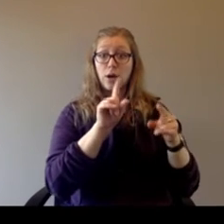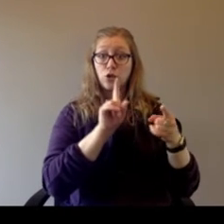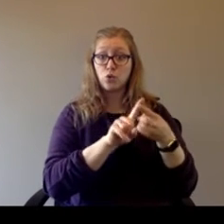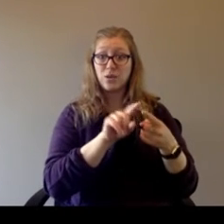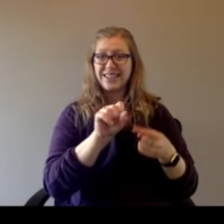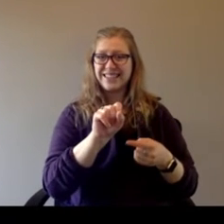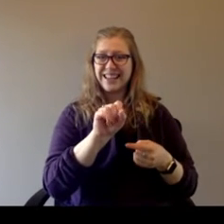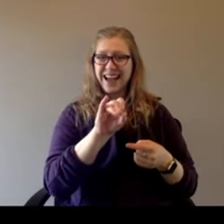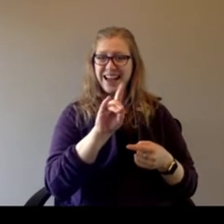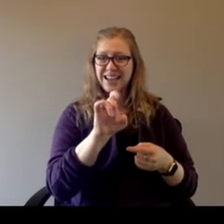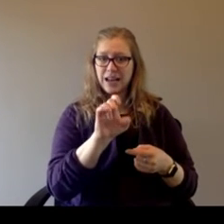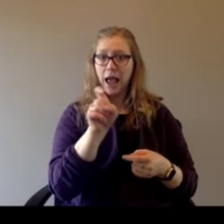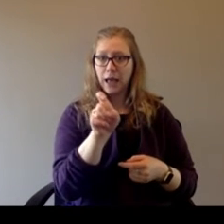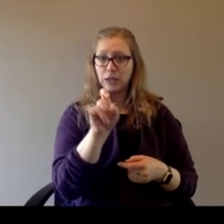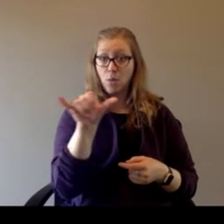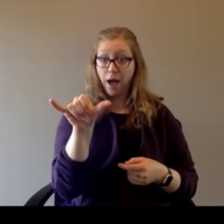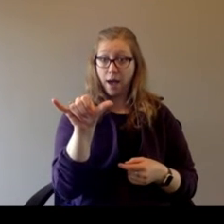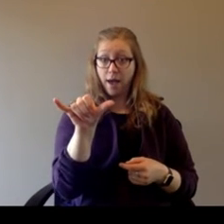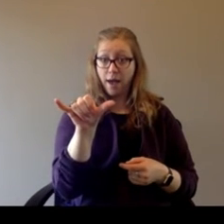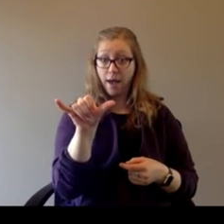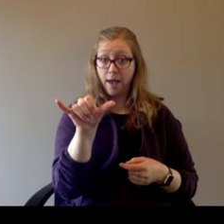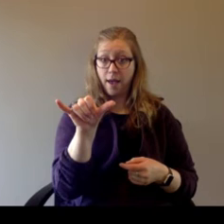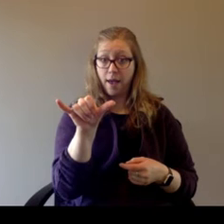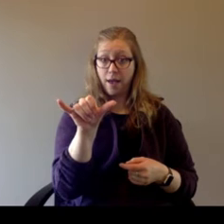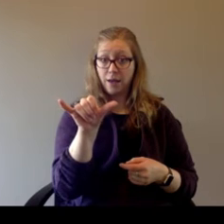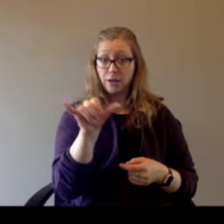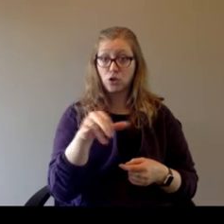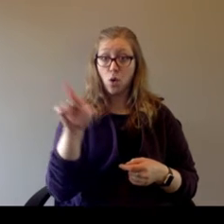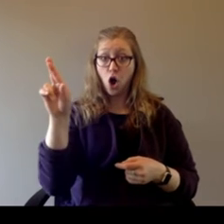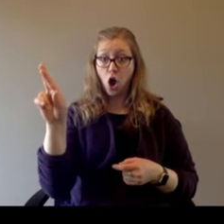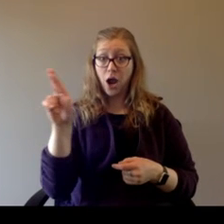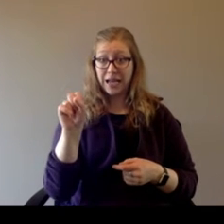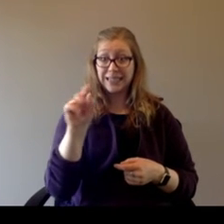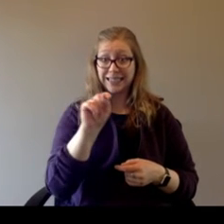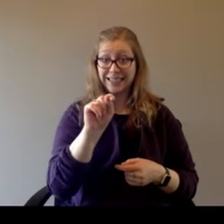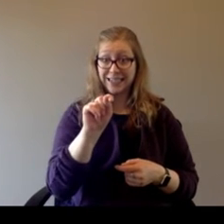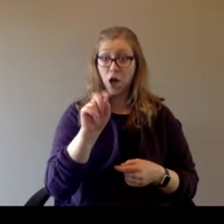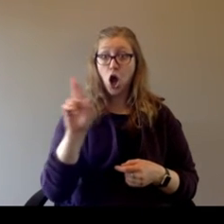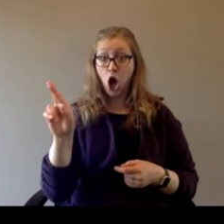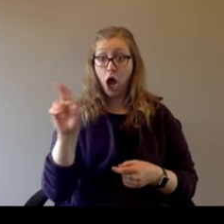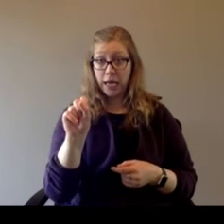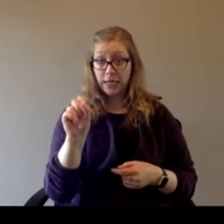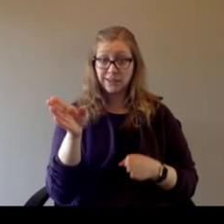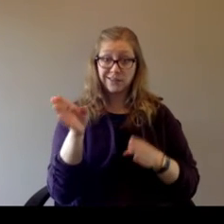And side ST, it's going to be congruent to side YZ.